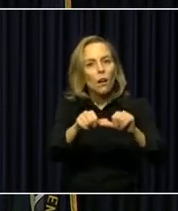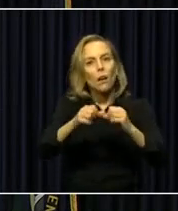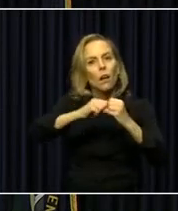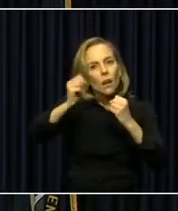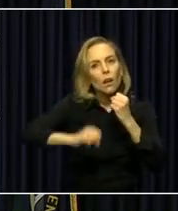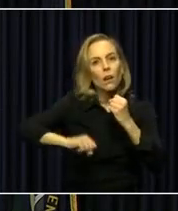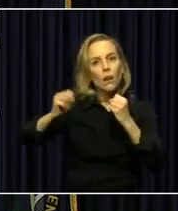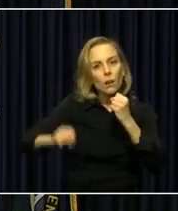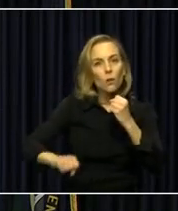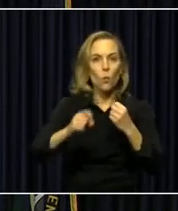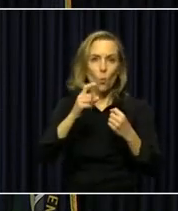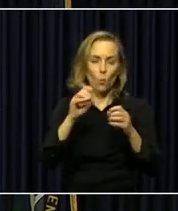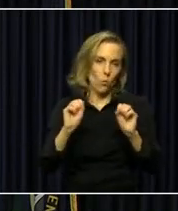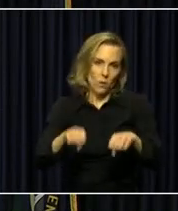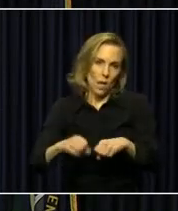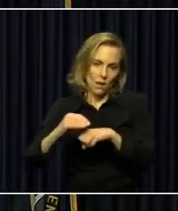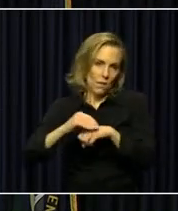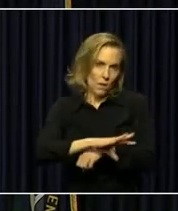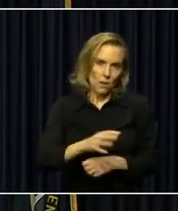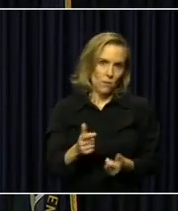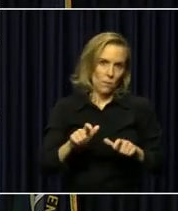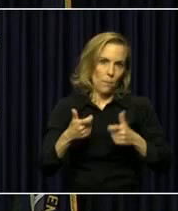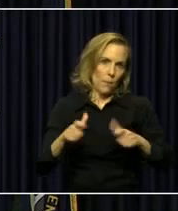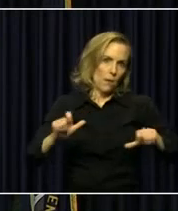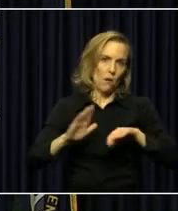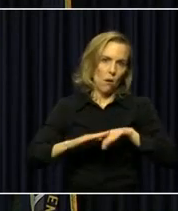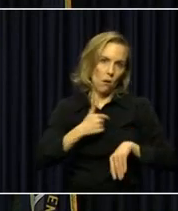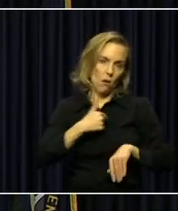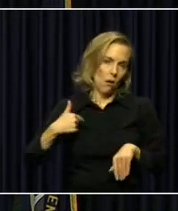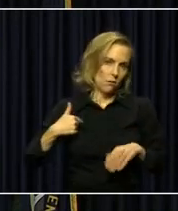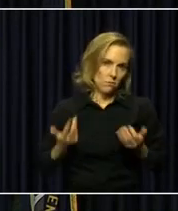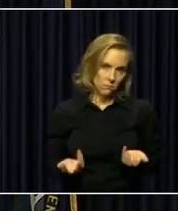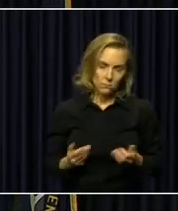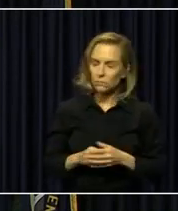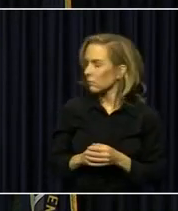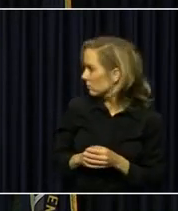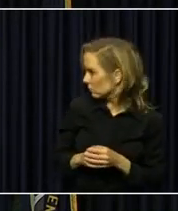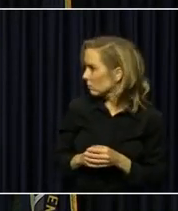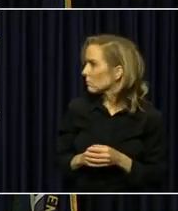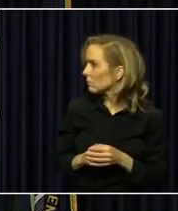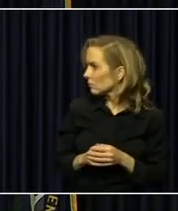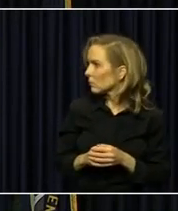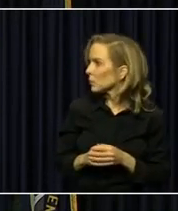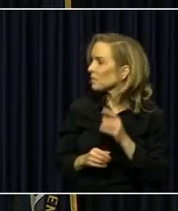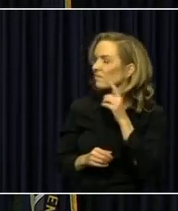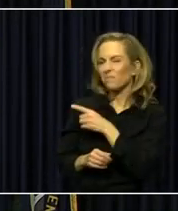TO BE PREPARED FOR ANY FUTURE SURGE.